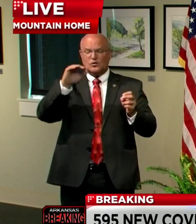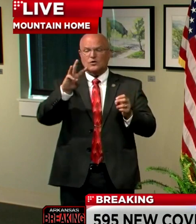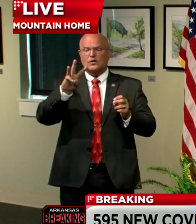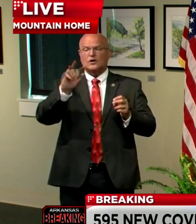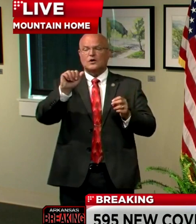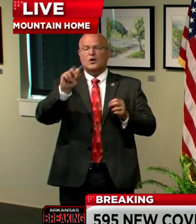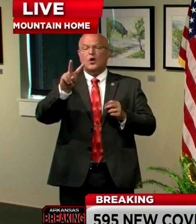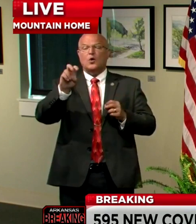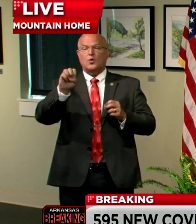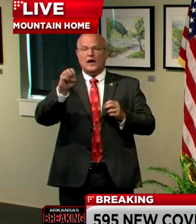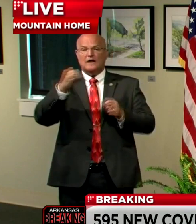YOU HAVE TO BE SMART ABOUT THOSE THINGS.